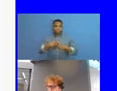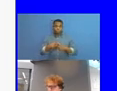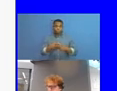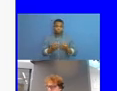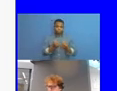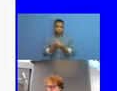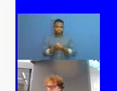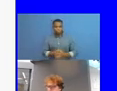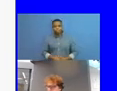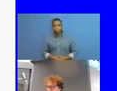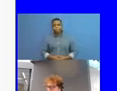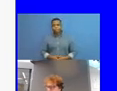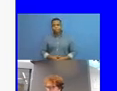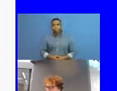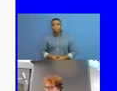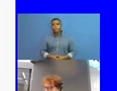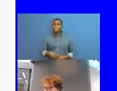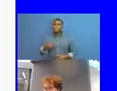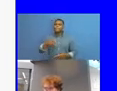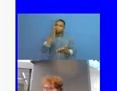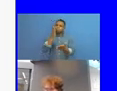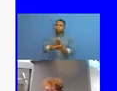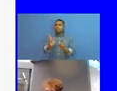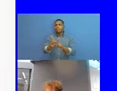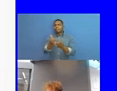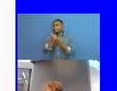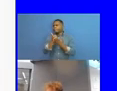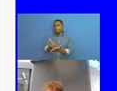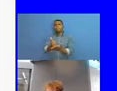that contribute to the aims of Perform Europe. You'll be able to find it online